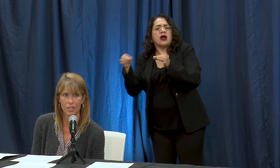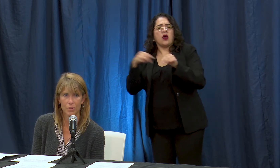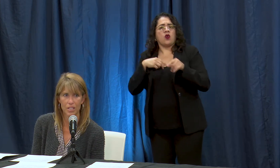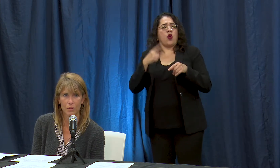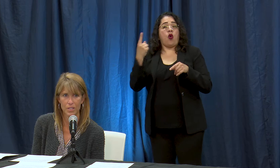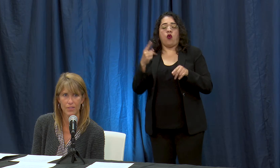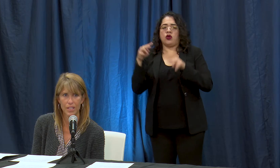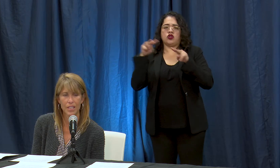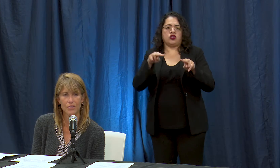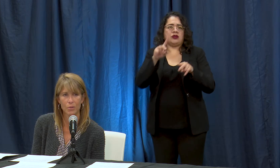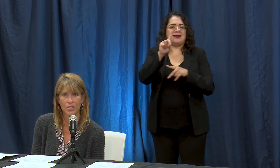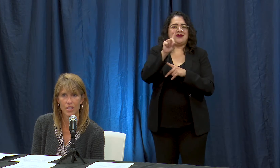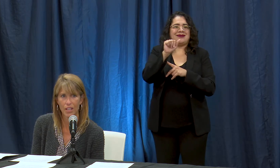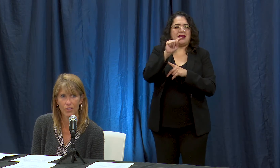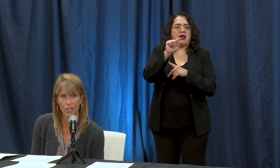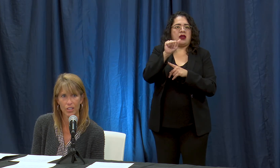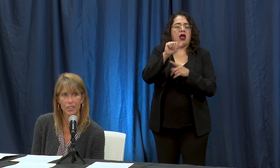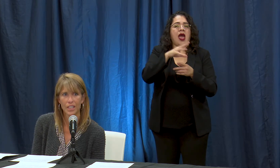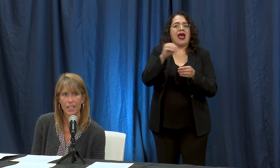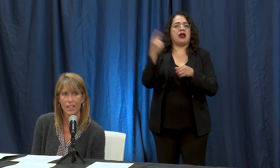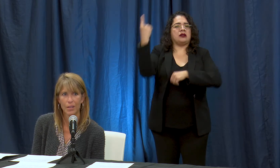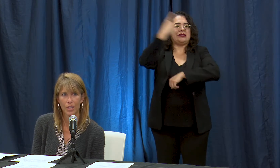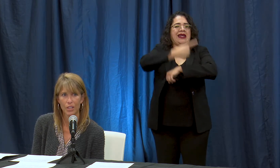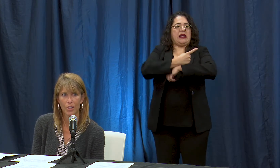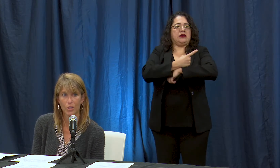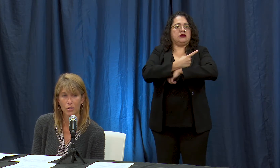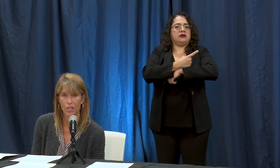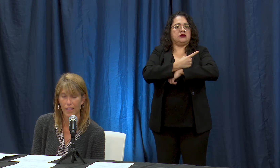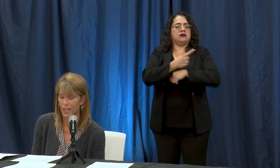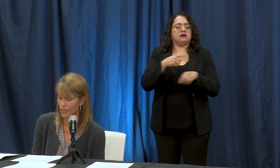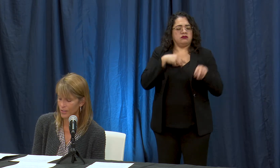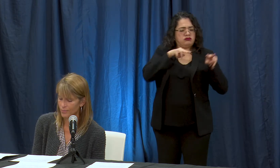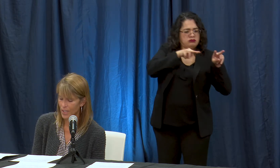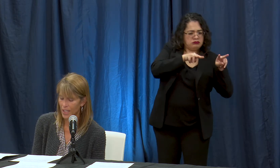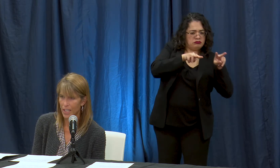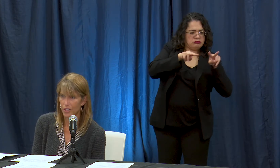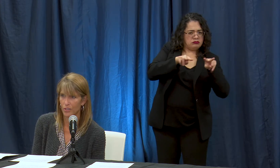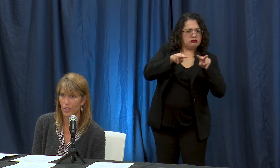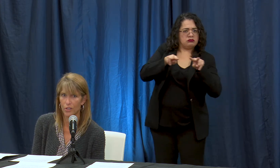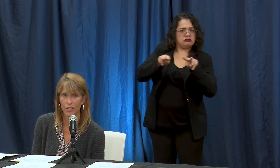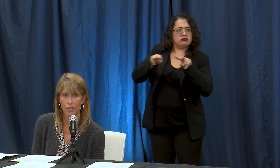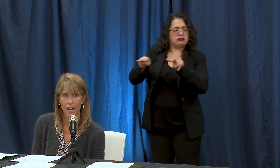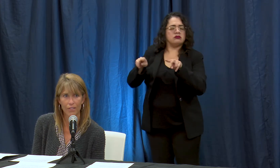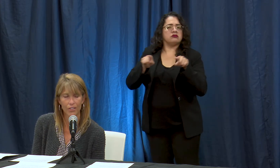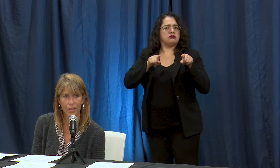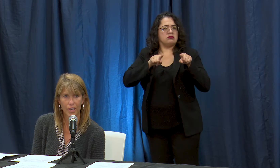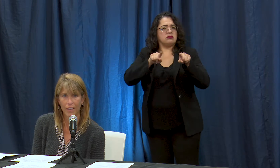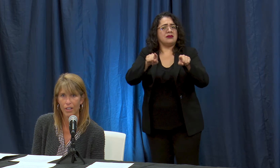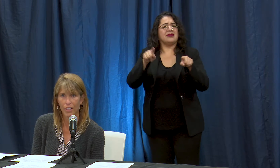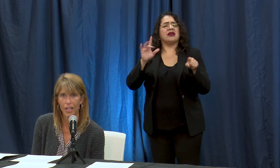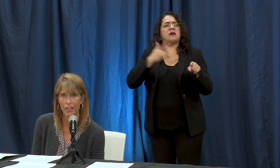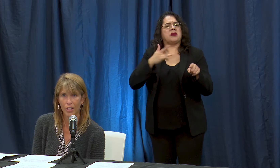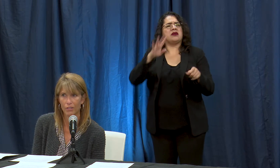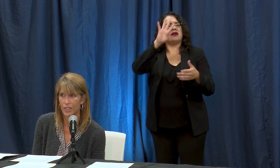the specific dates for which the deaths occur and then we look at those trend lines and you'll see those in the graphics that we have online on the COVID-19